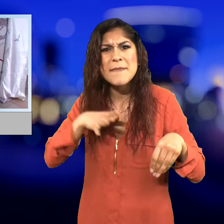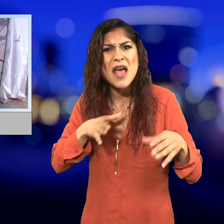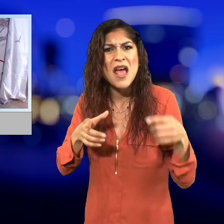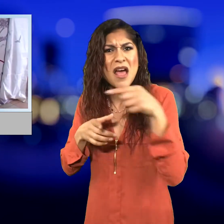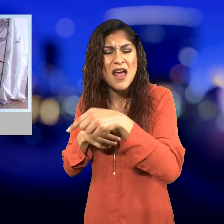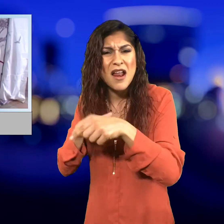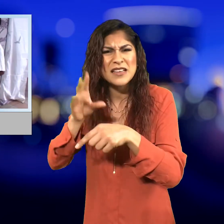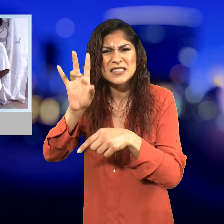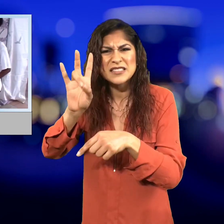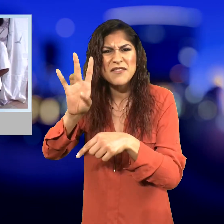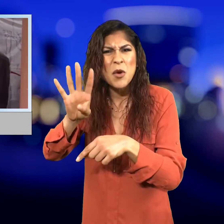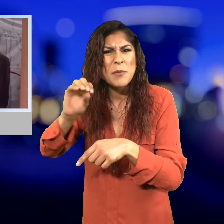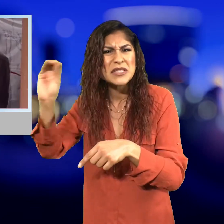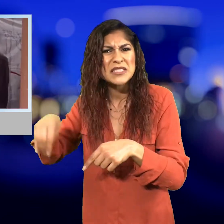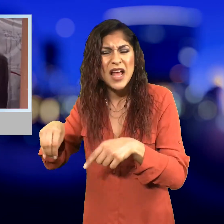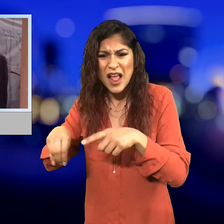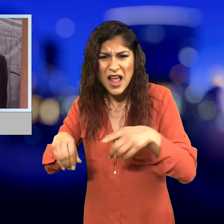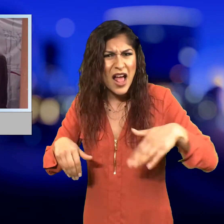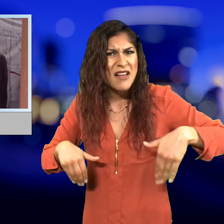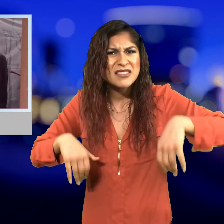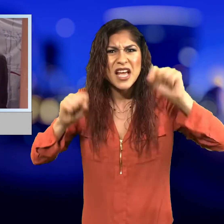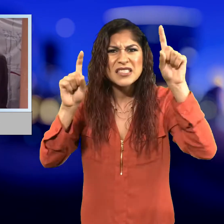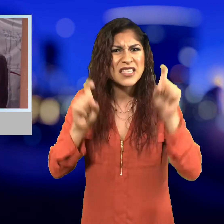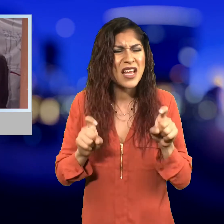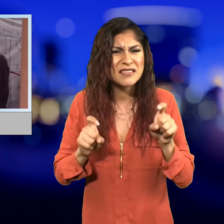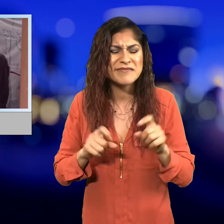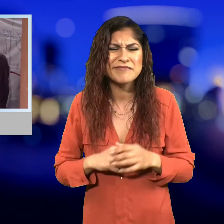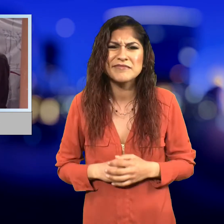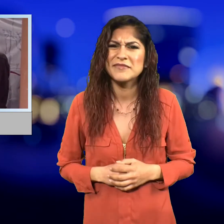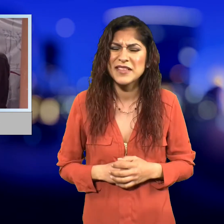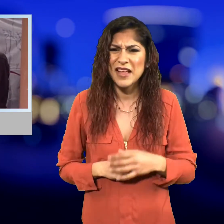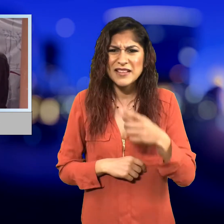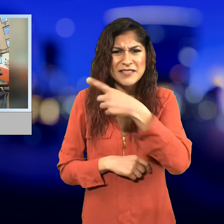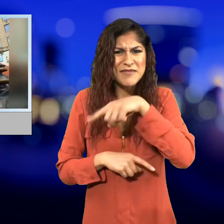and 74 percent of men who reported never being tested.